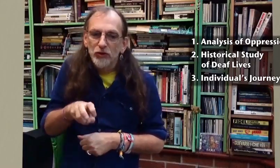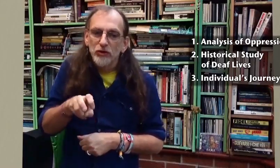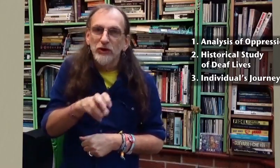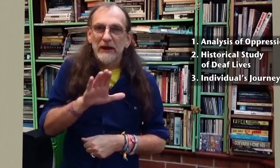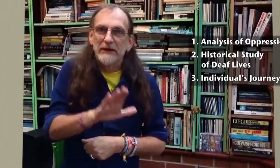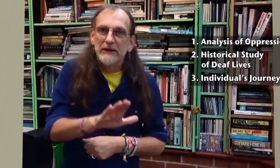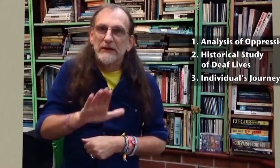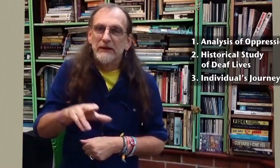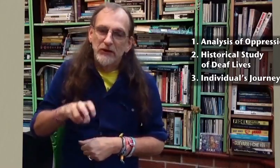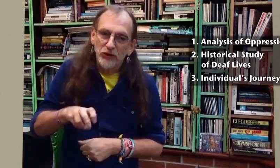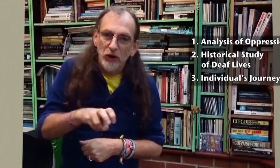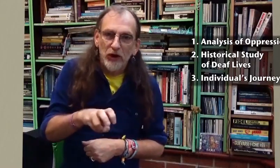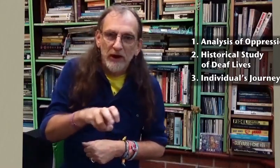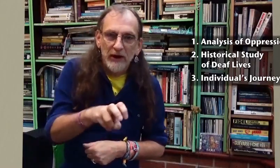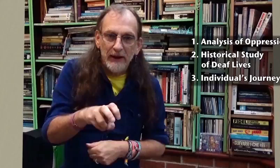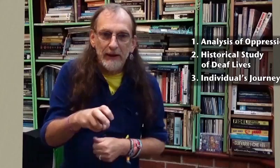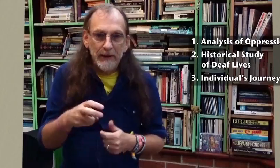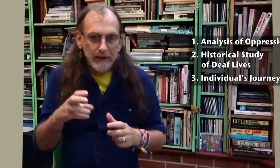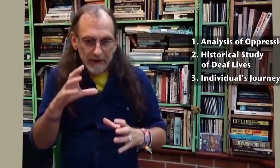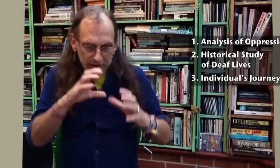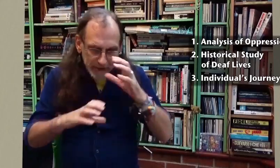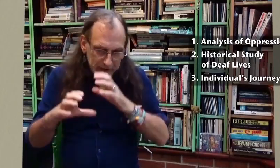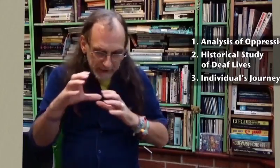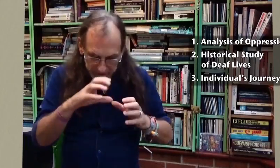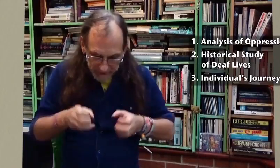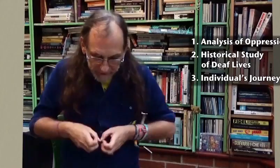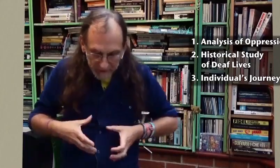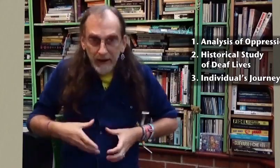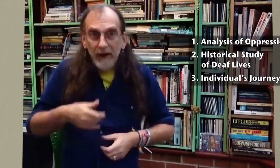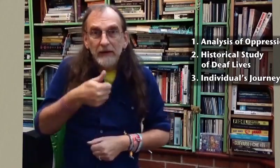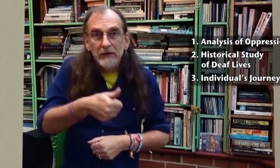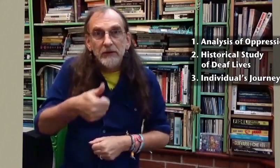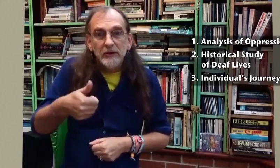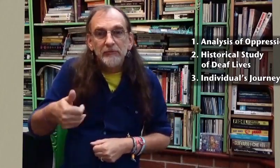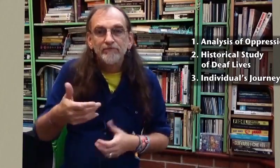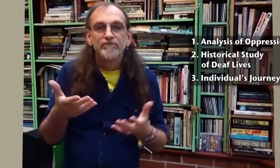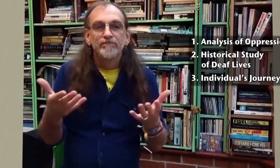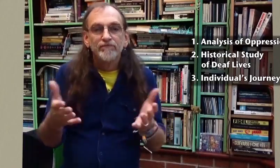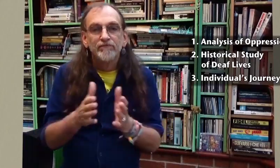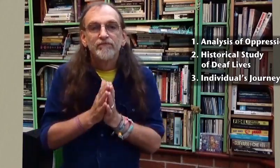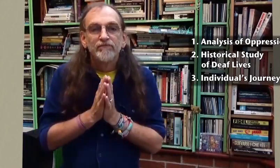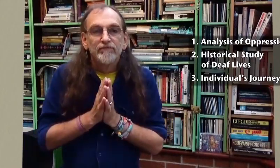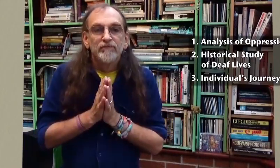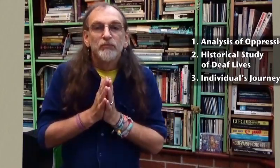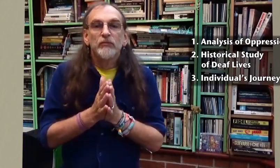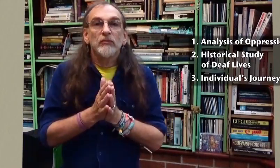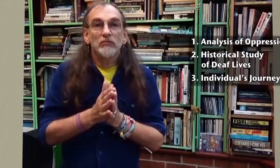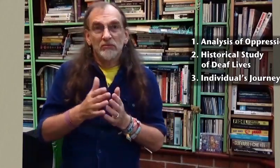true identity and purpose here on Earth as a Deaf person.